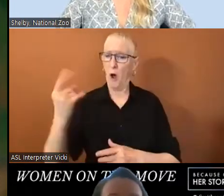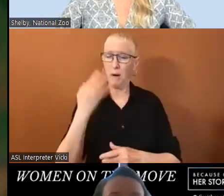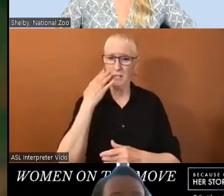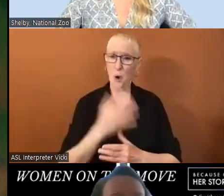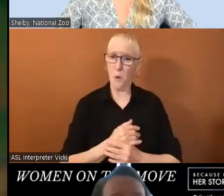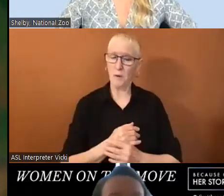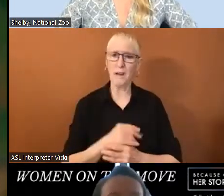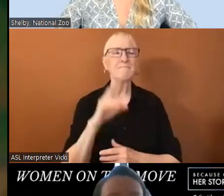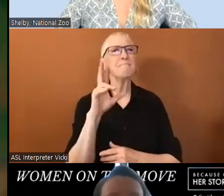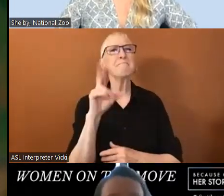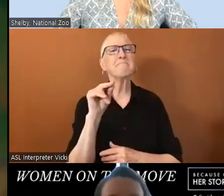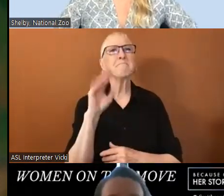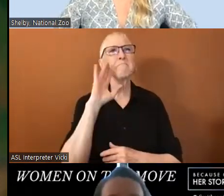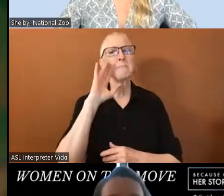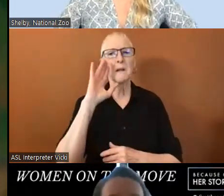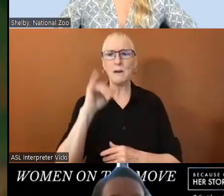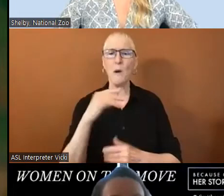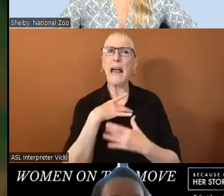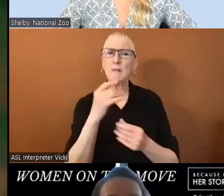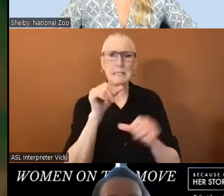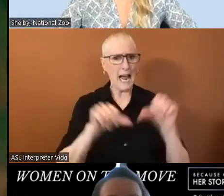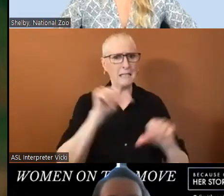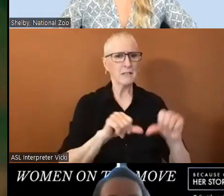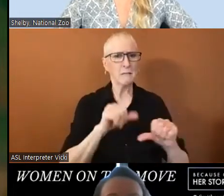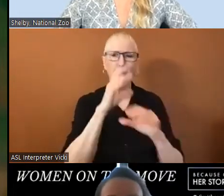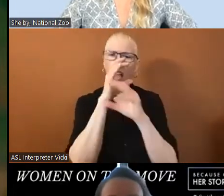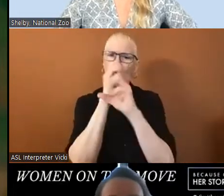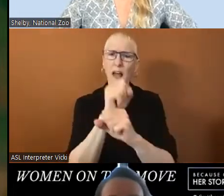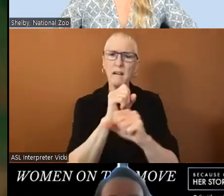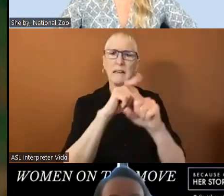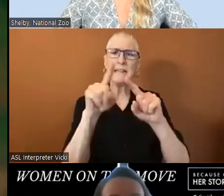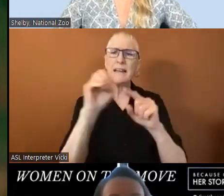Sarah: No, I knew I was interested in science. I was intrigued by species and ecosystems. Growing up